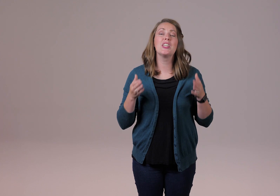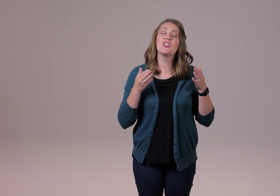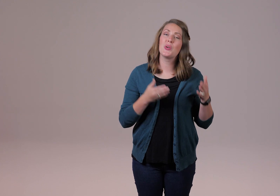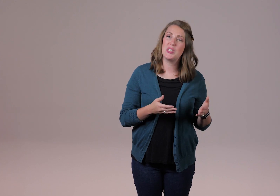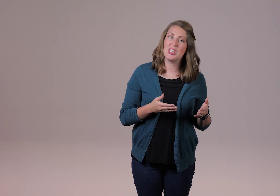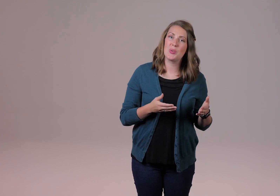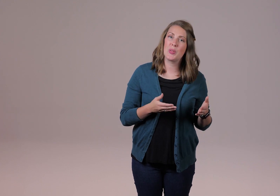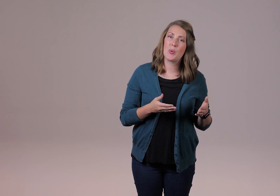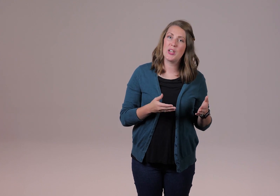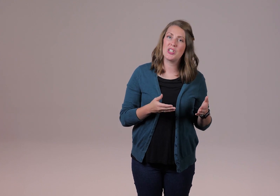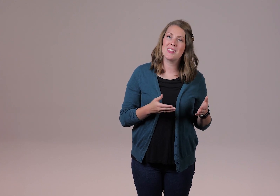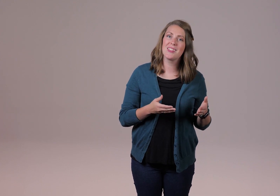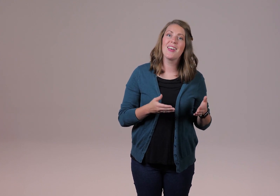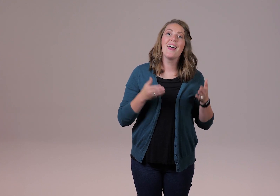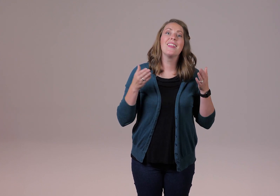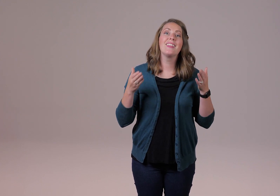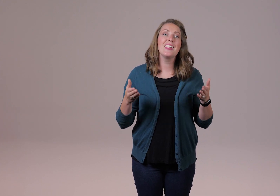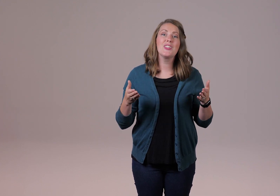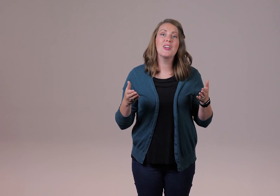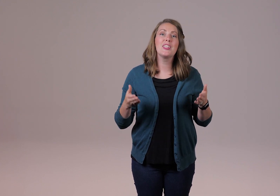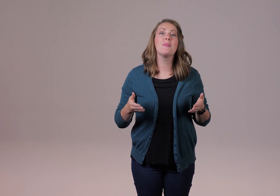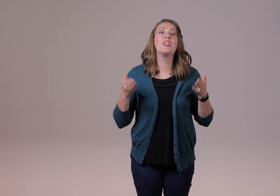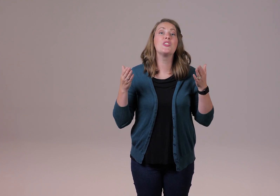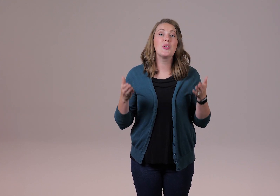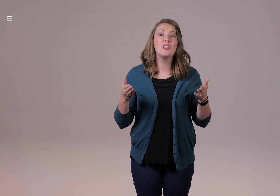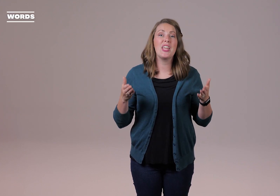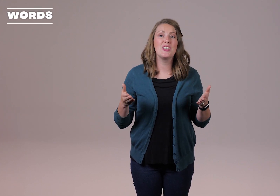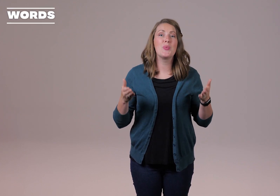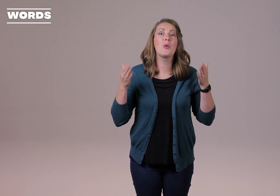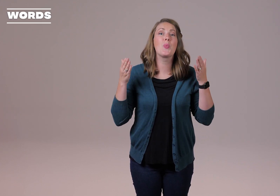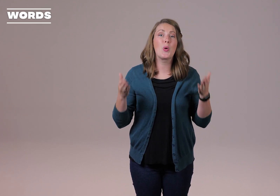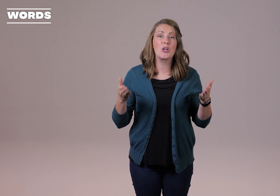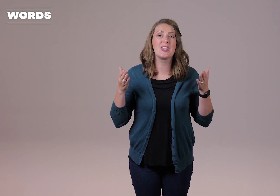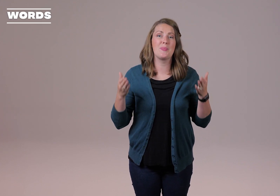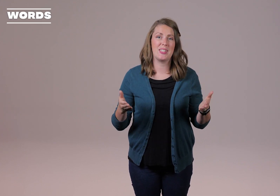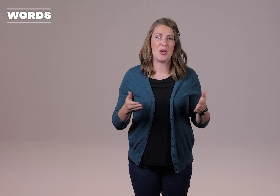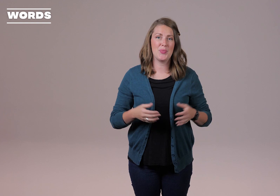in association with questions, let's look at them in association with words themselves.